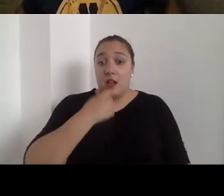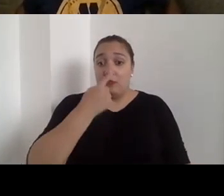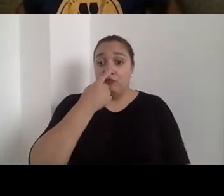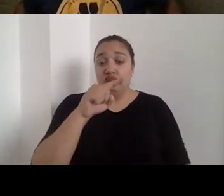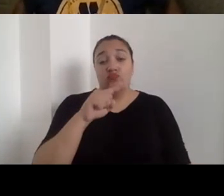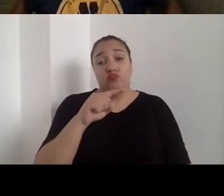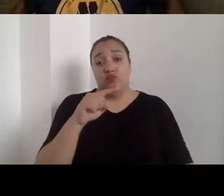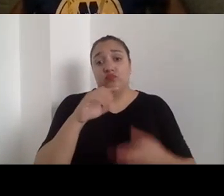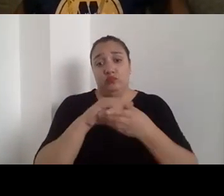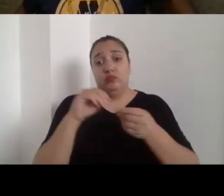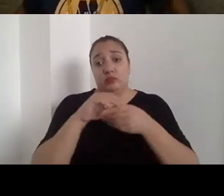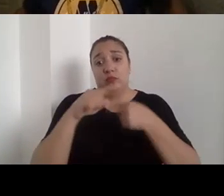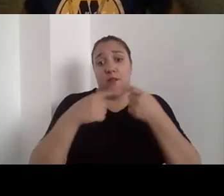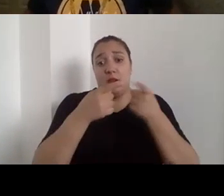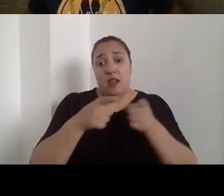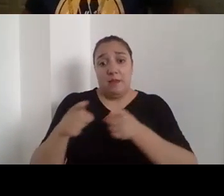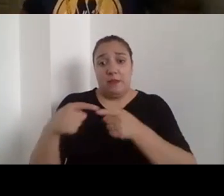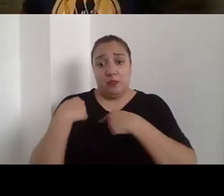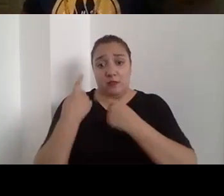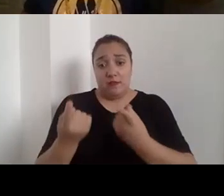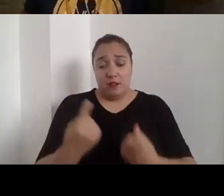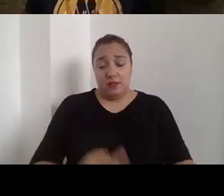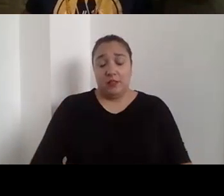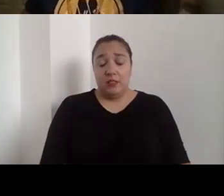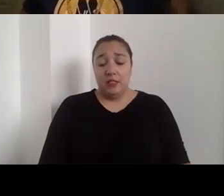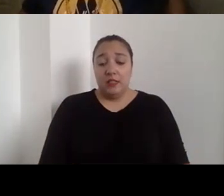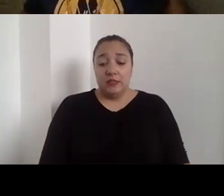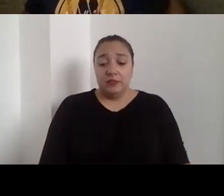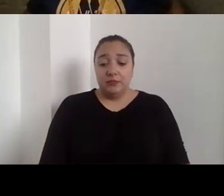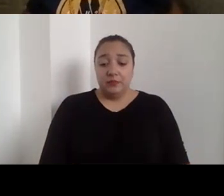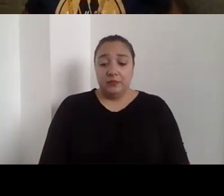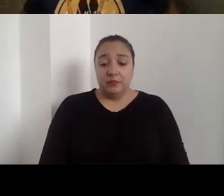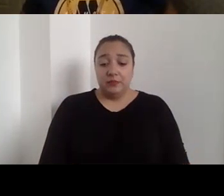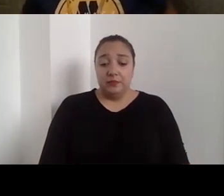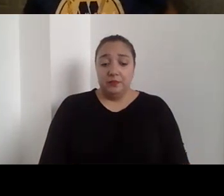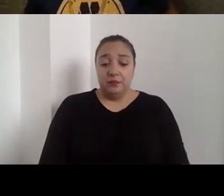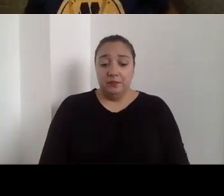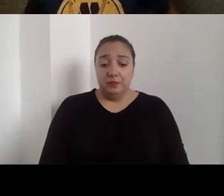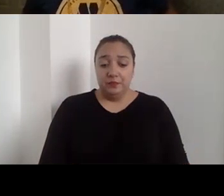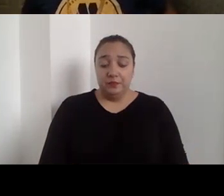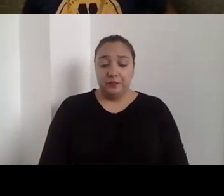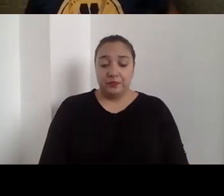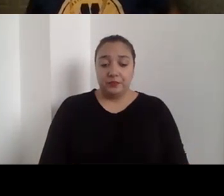those points. I think the identity that we carry that is so